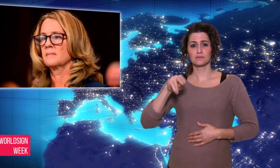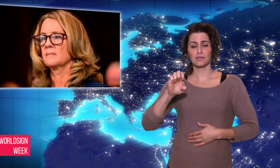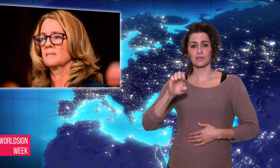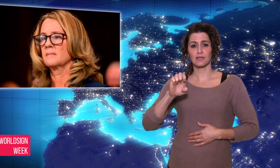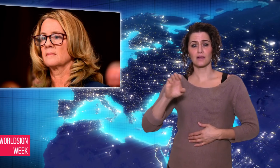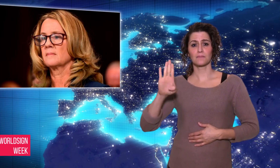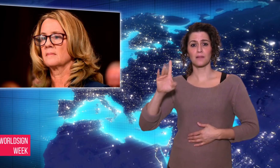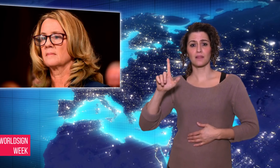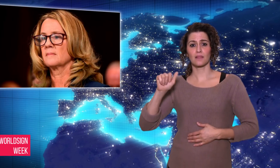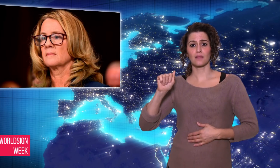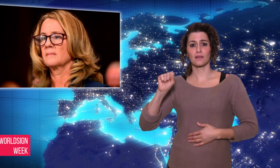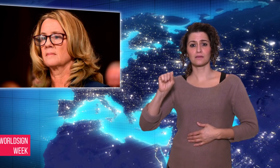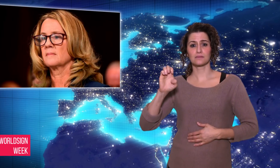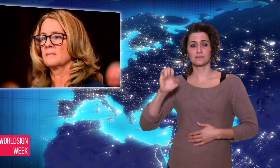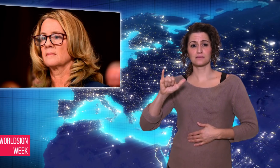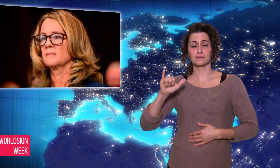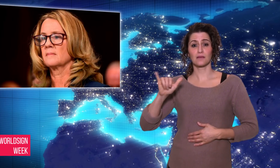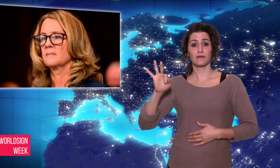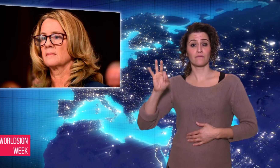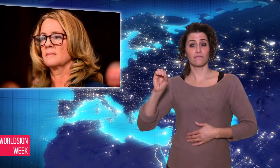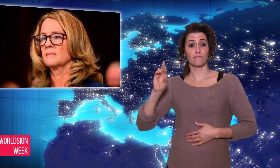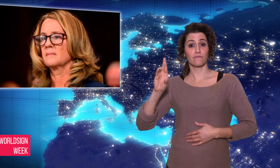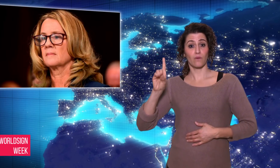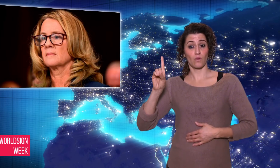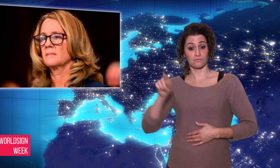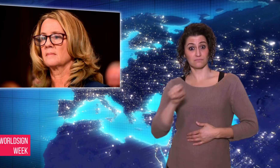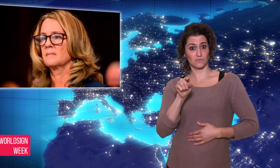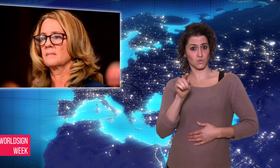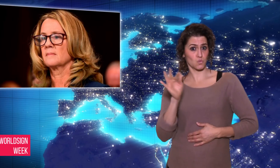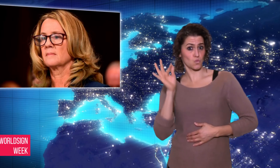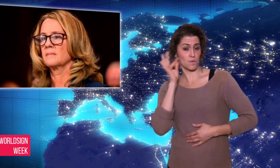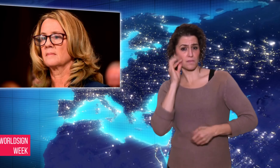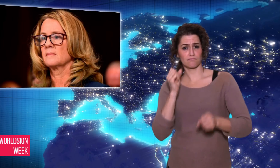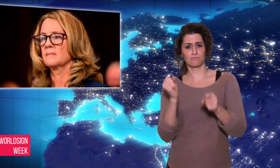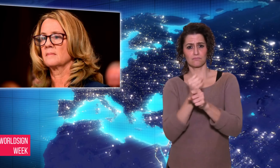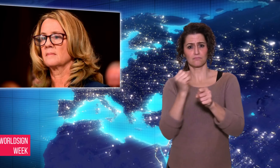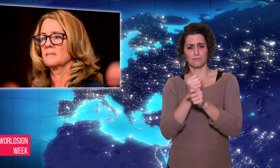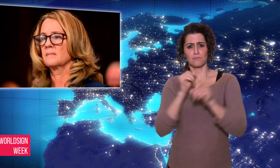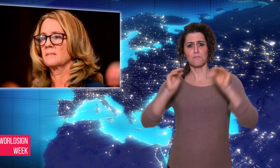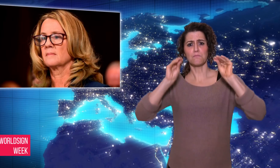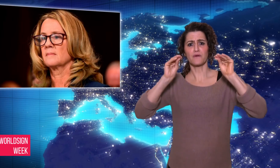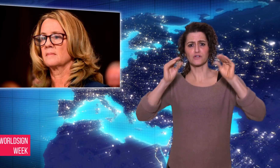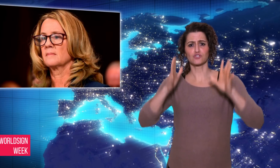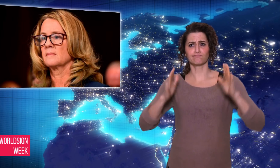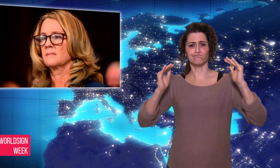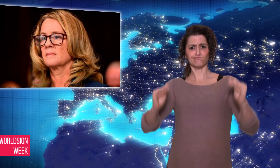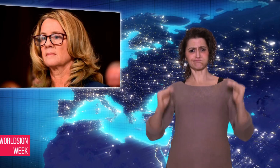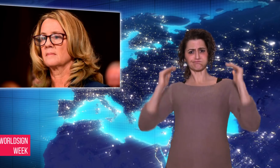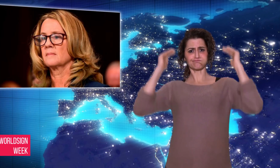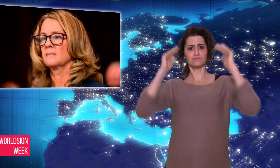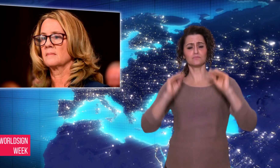when they were teenagers.